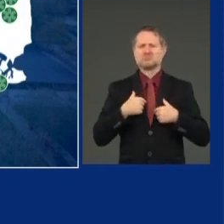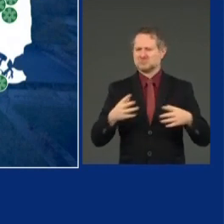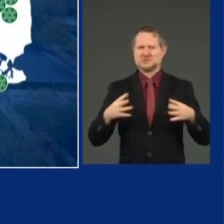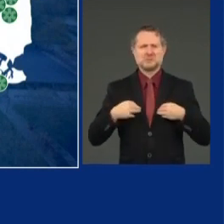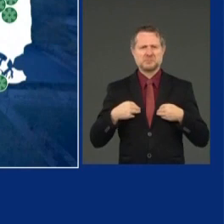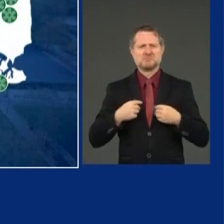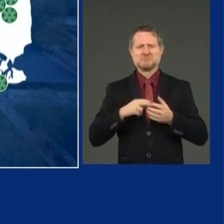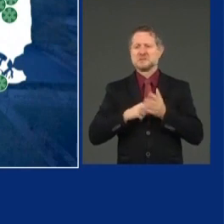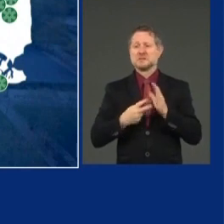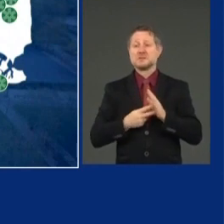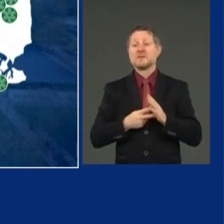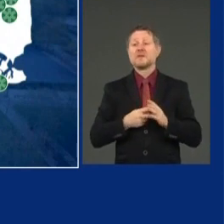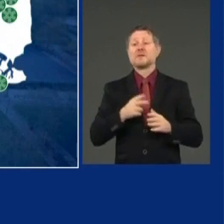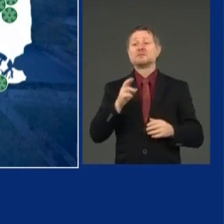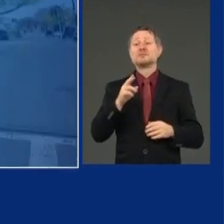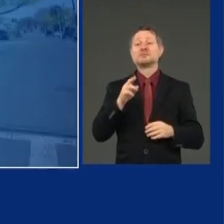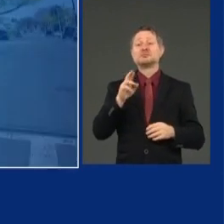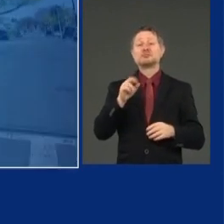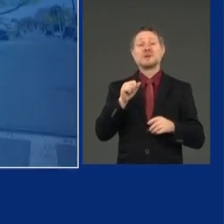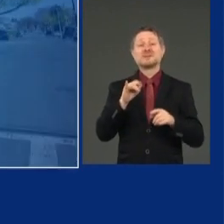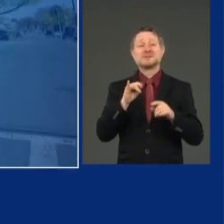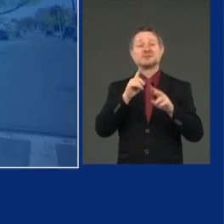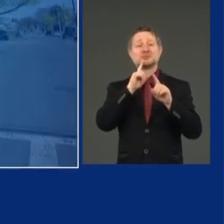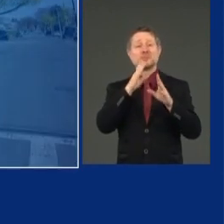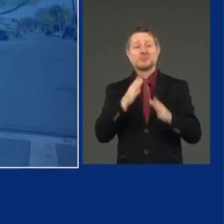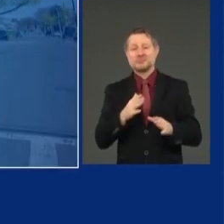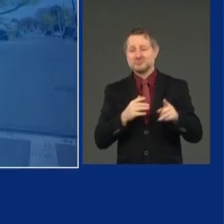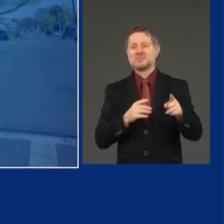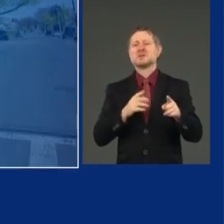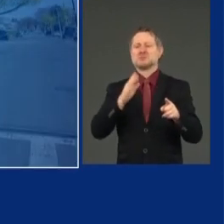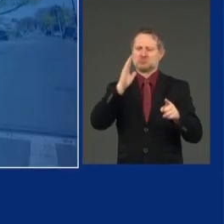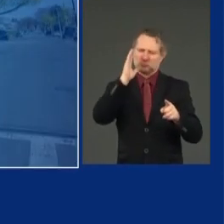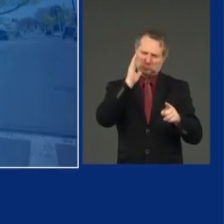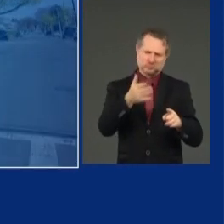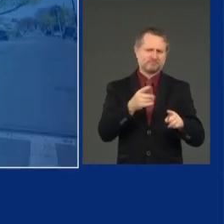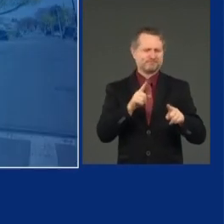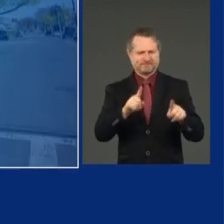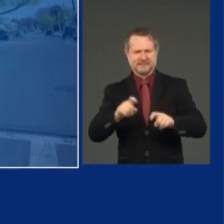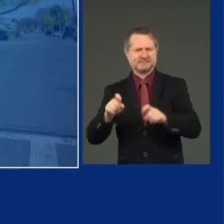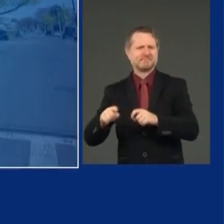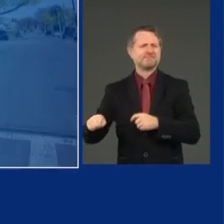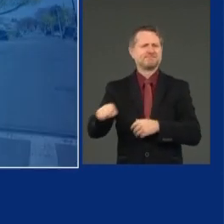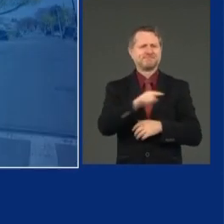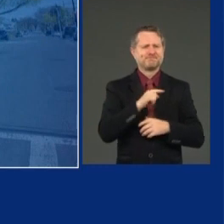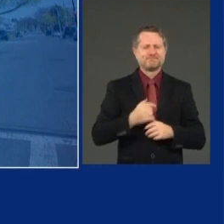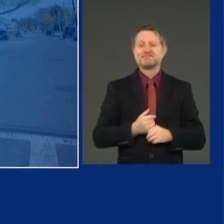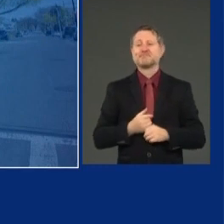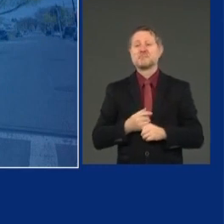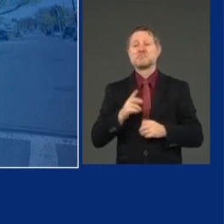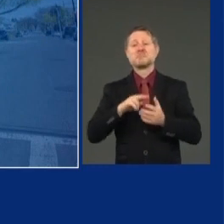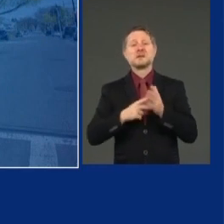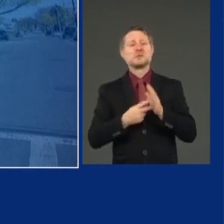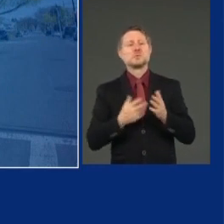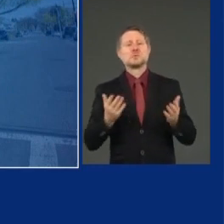ATTACHED TO PUBLIC HOUSING? SO WE UNDERSTAND THE CHALLENGE. AND READY RESPONDERS ARE GOING